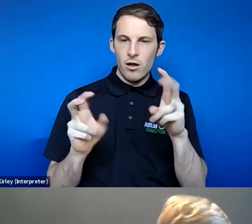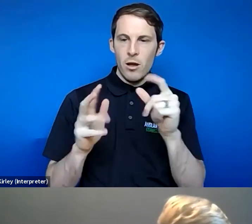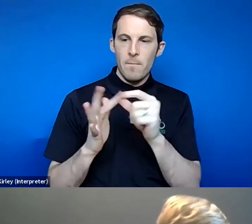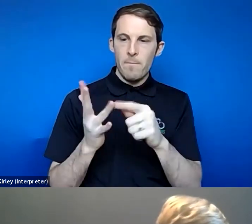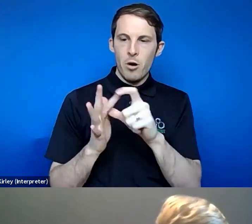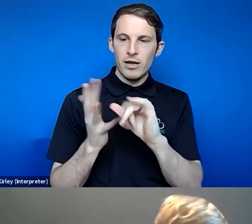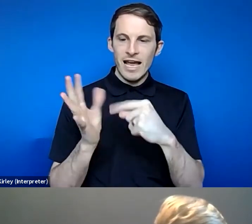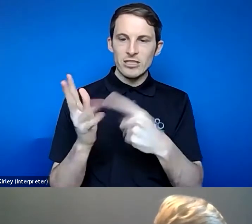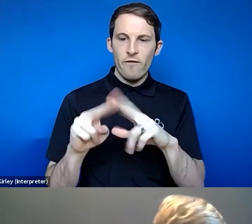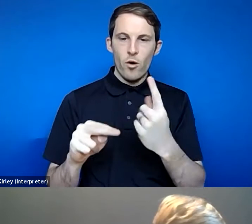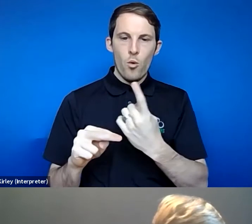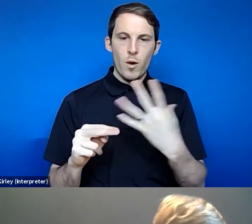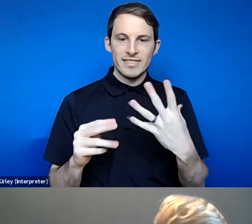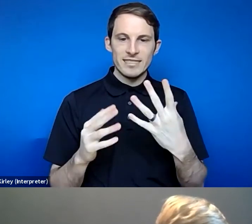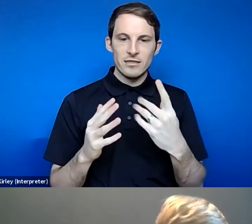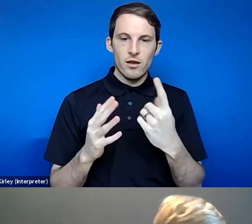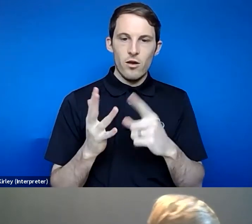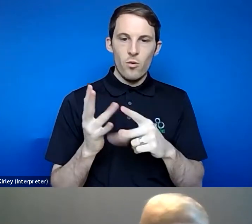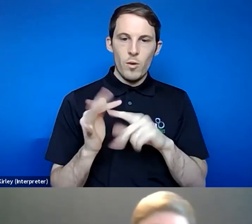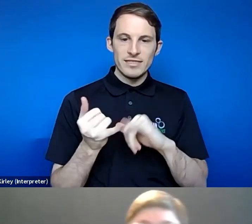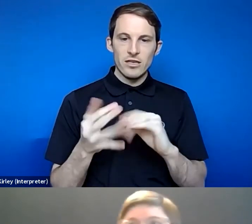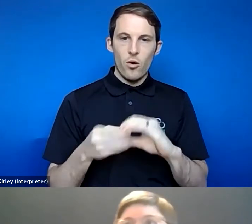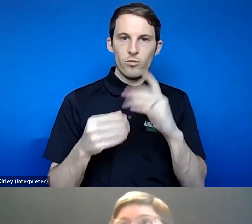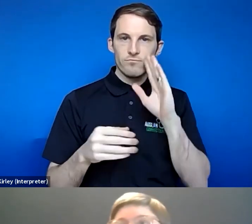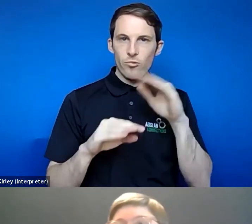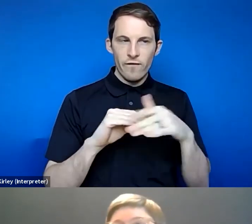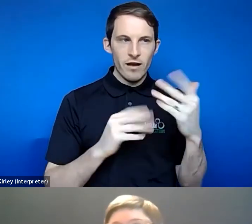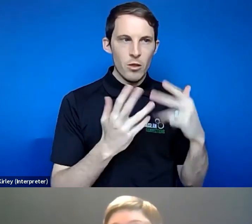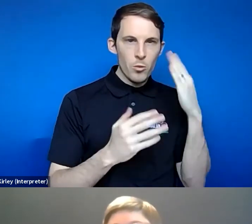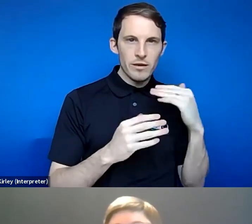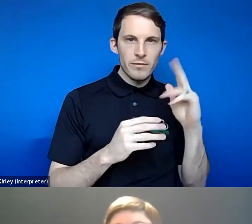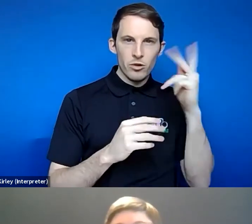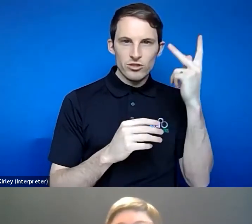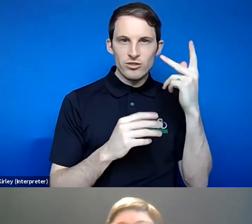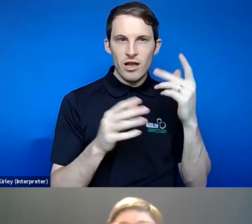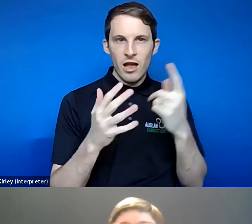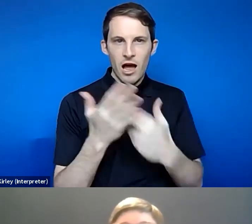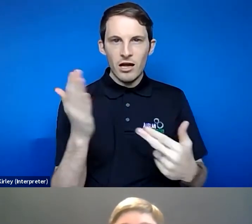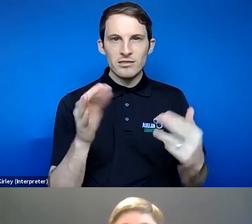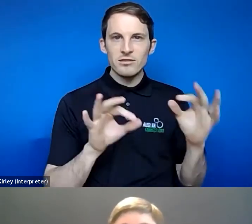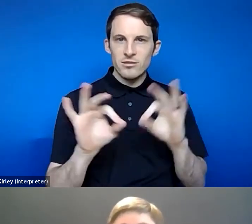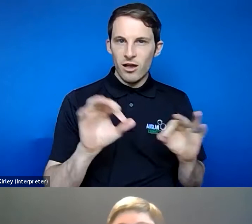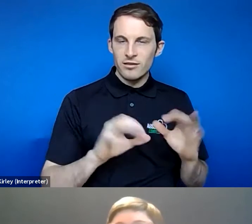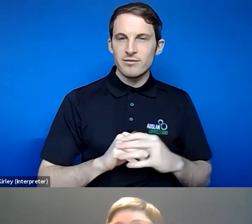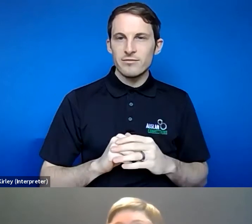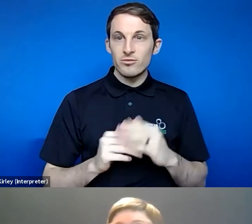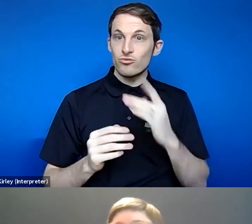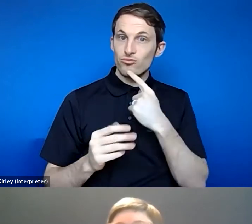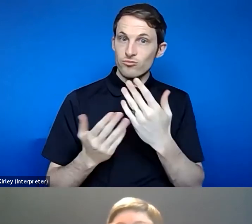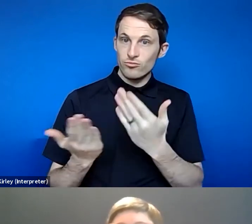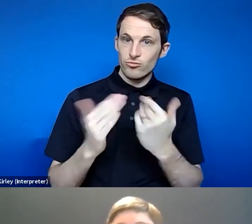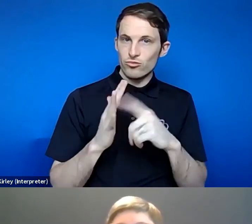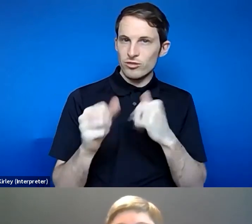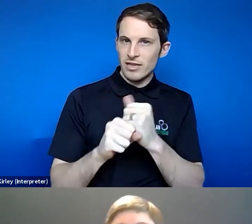with women working in health care and the arts. Hello and how lovely to be face-to-face